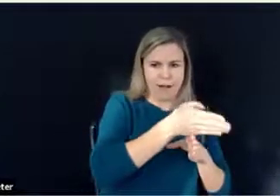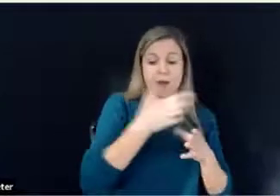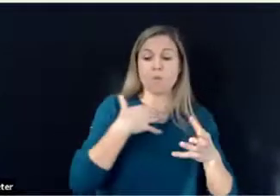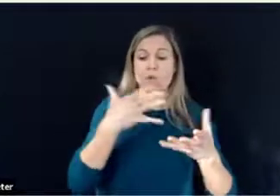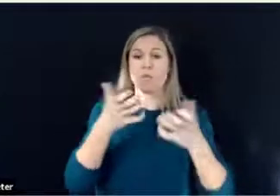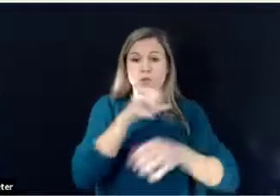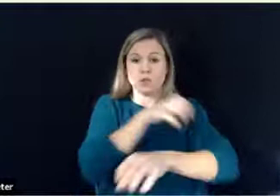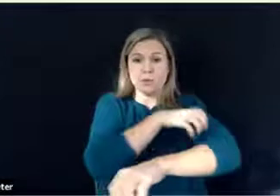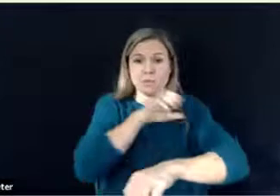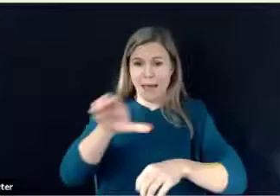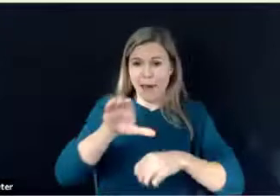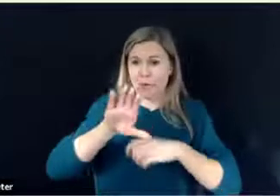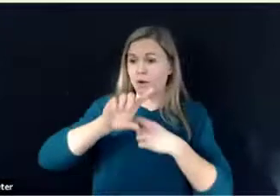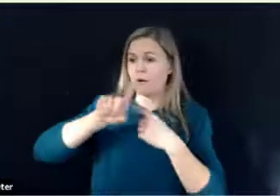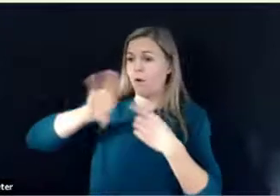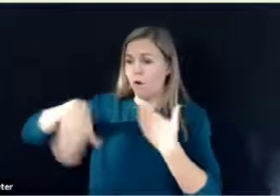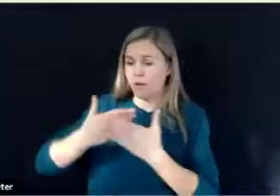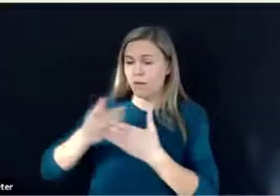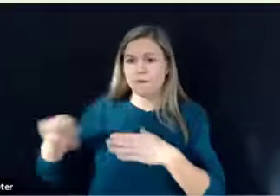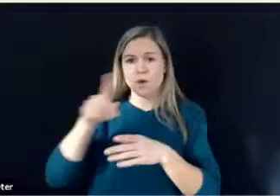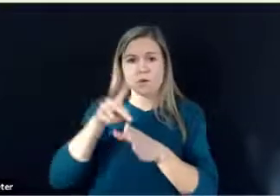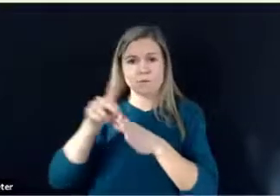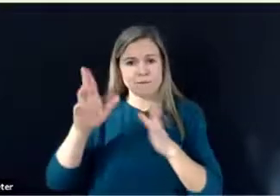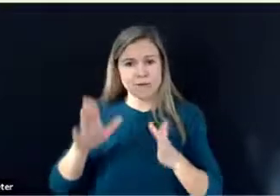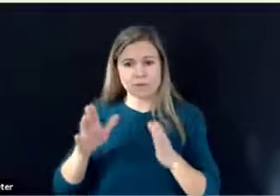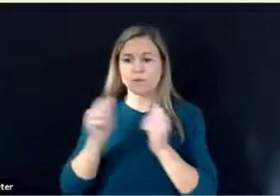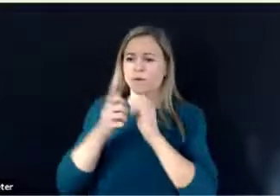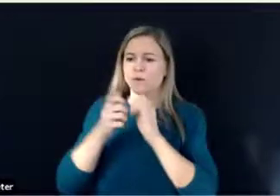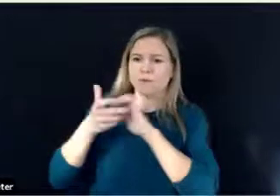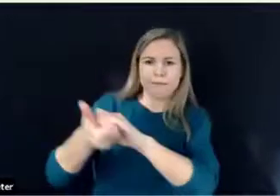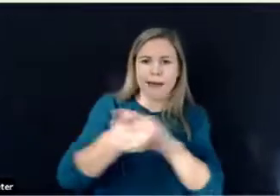and innovative sessions to improve their ability to promote